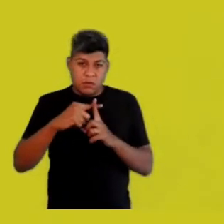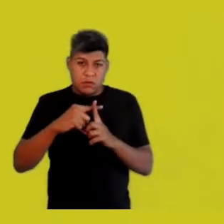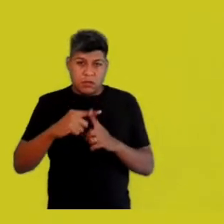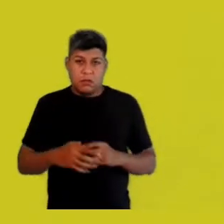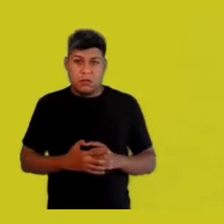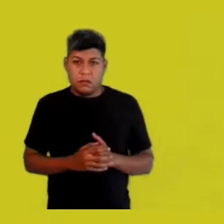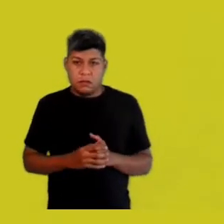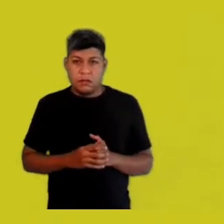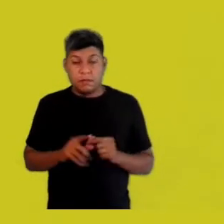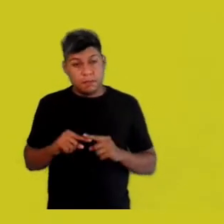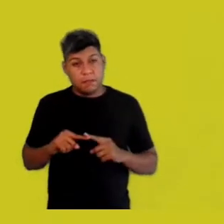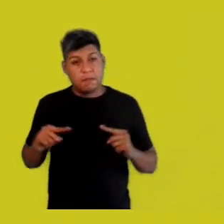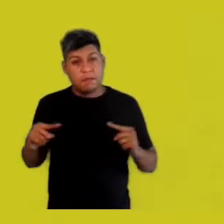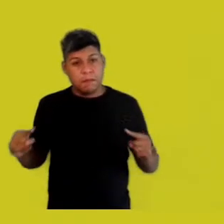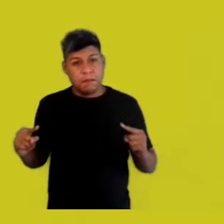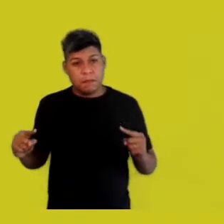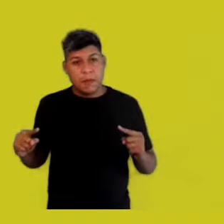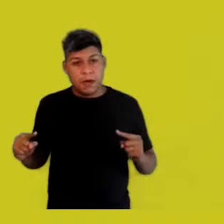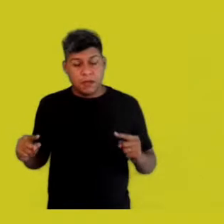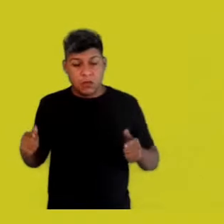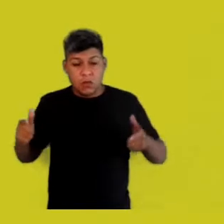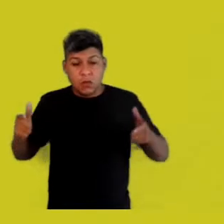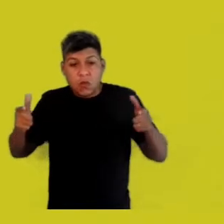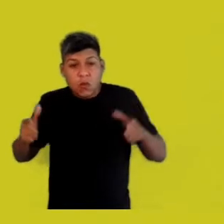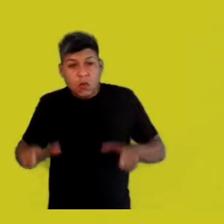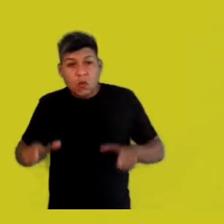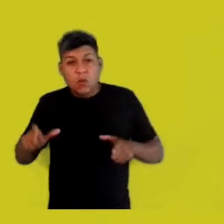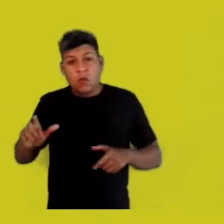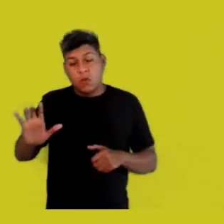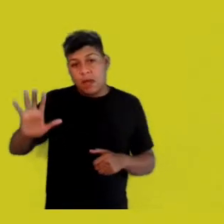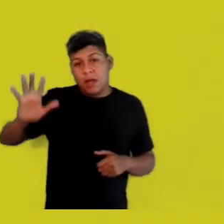But this place of events